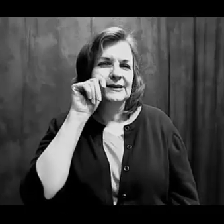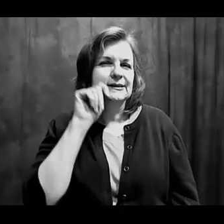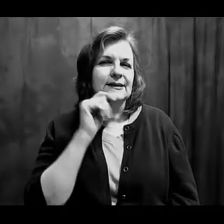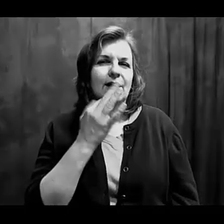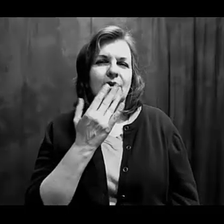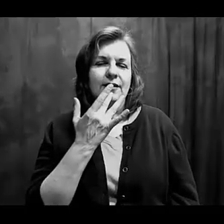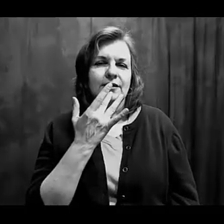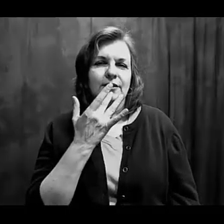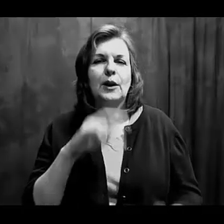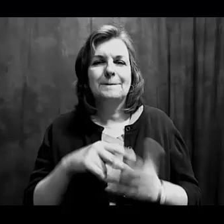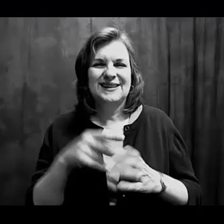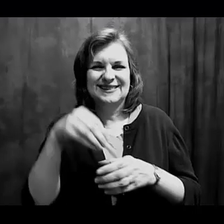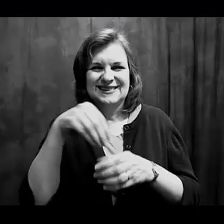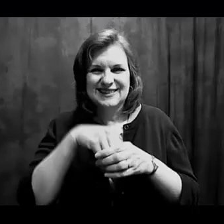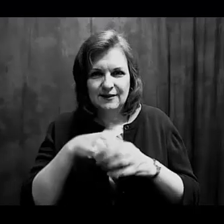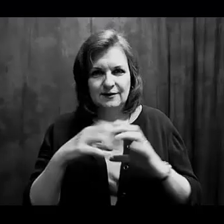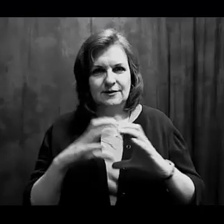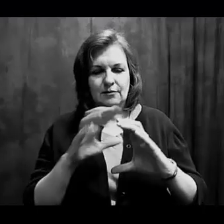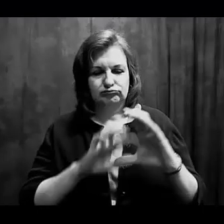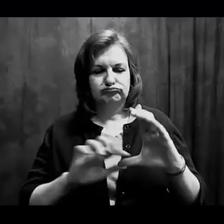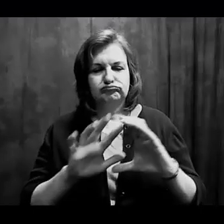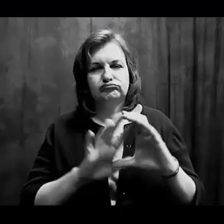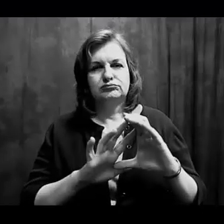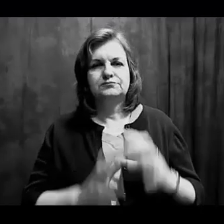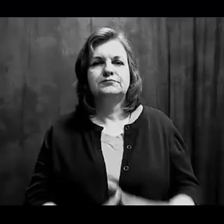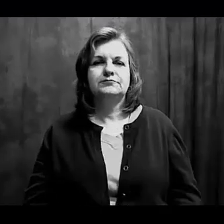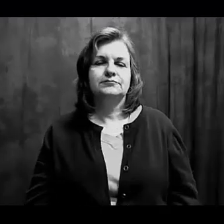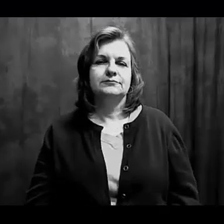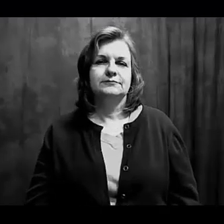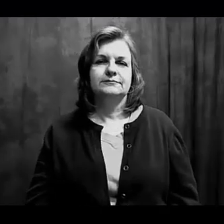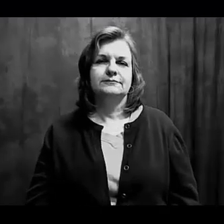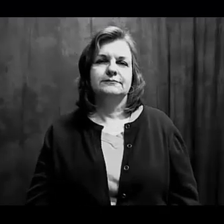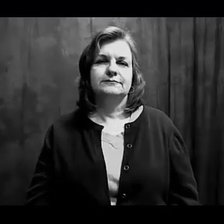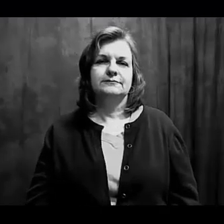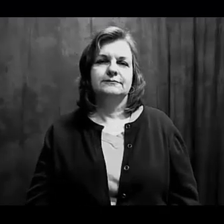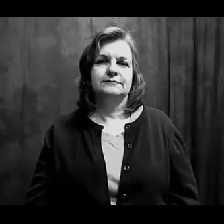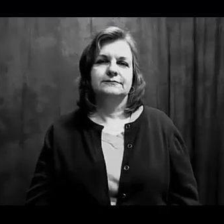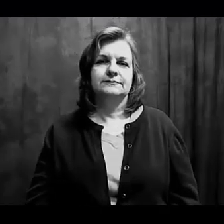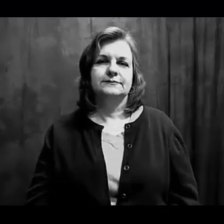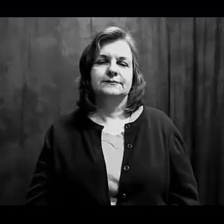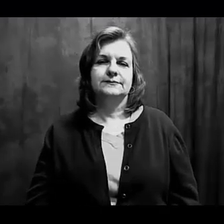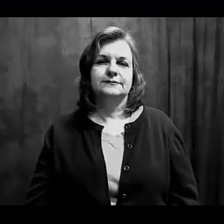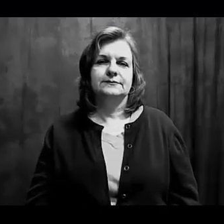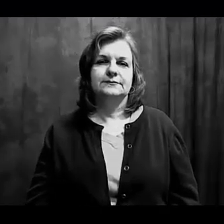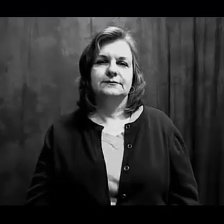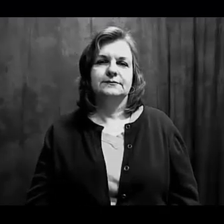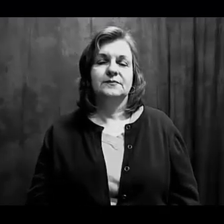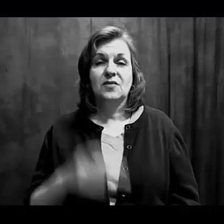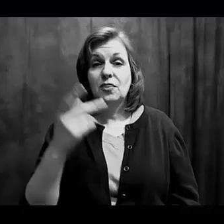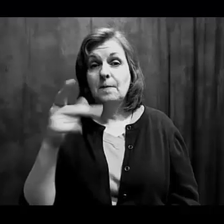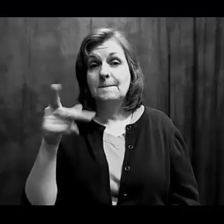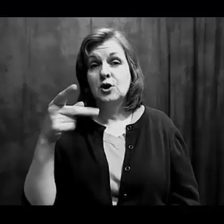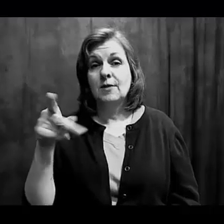and this kind of tan is inside cell